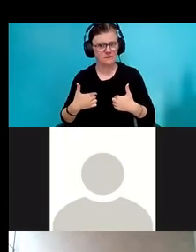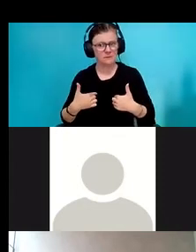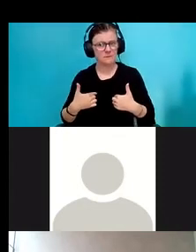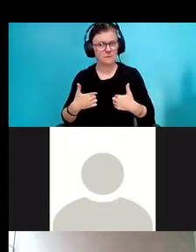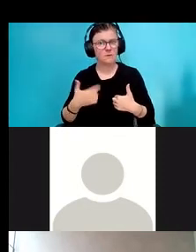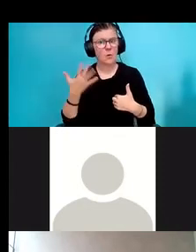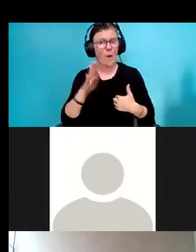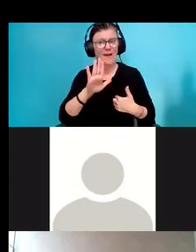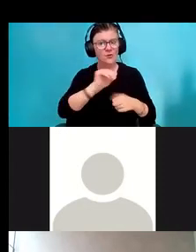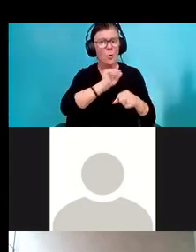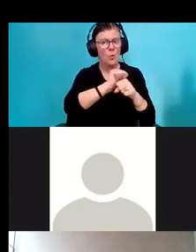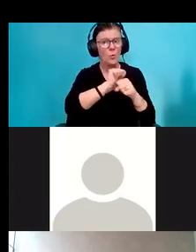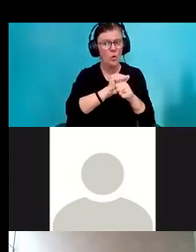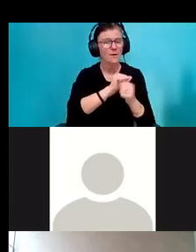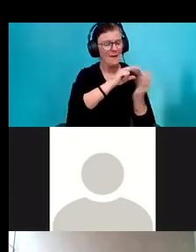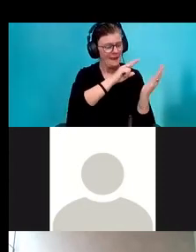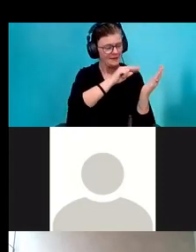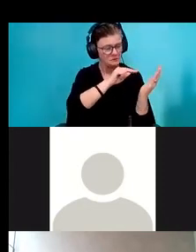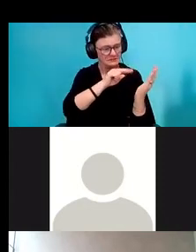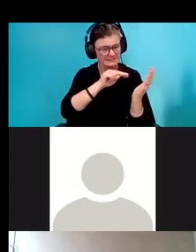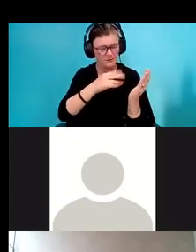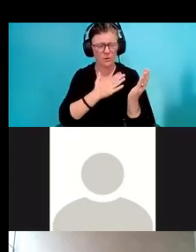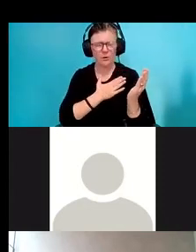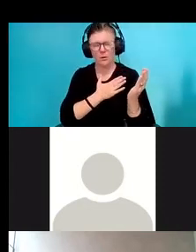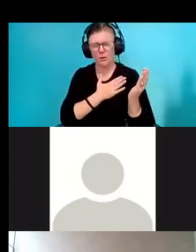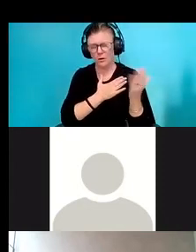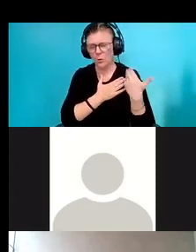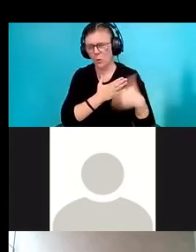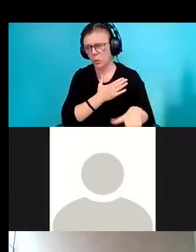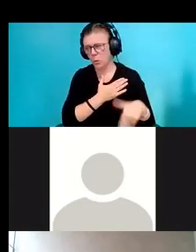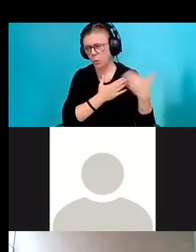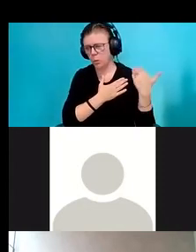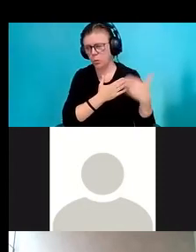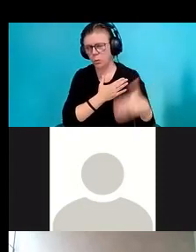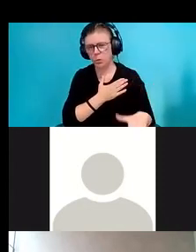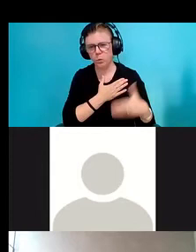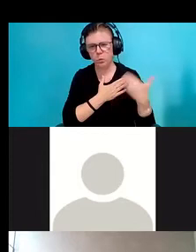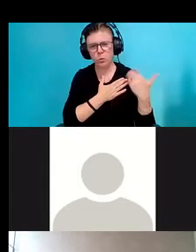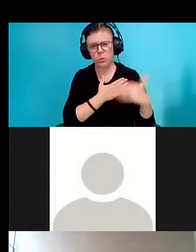happening out there. Far more inspired than I would were I just